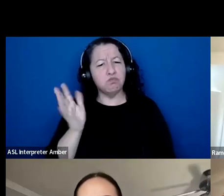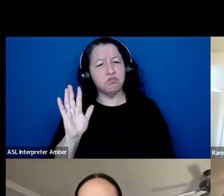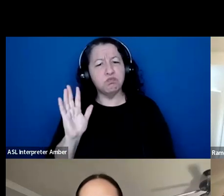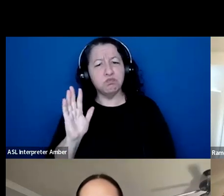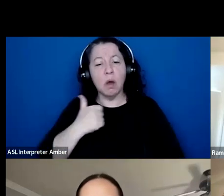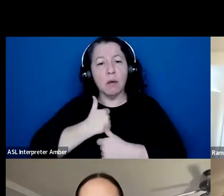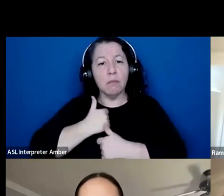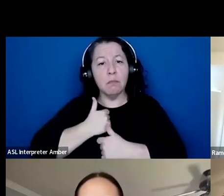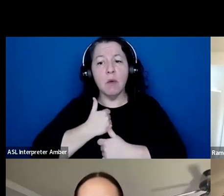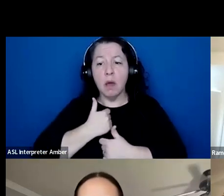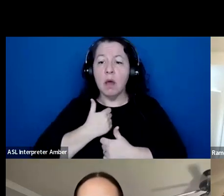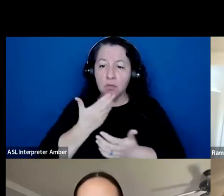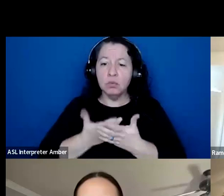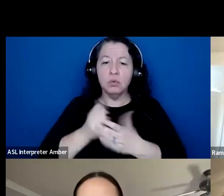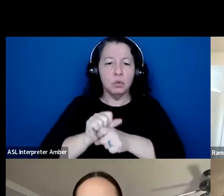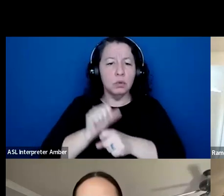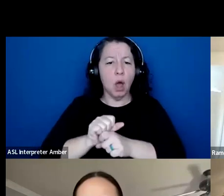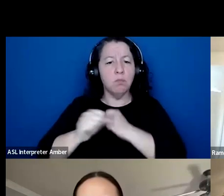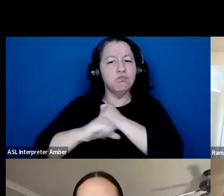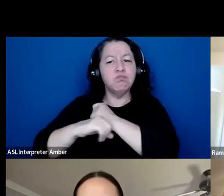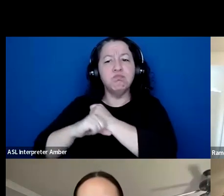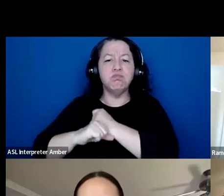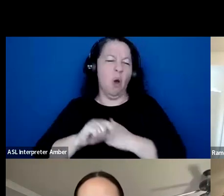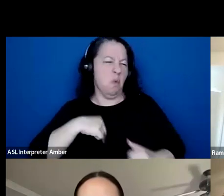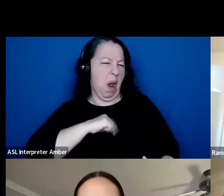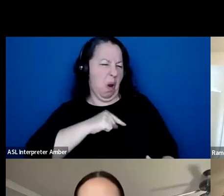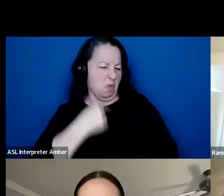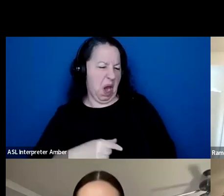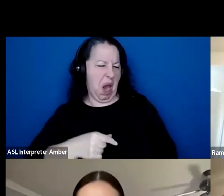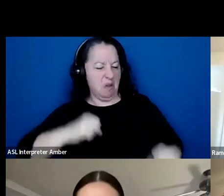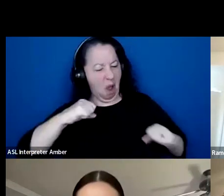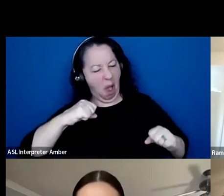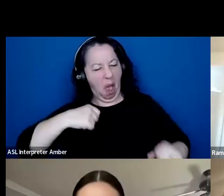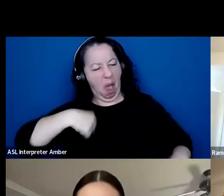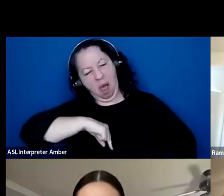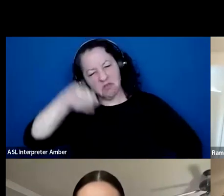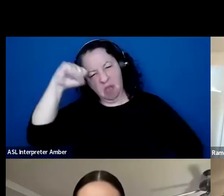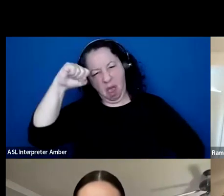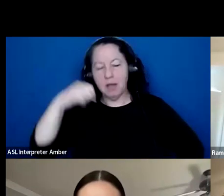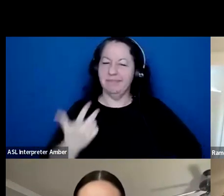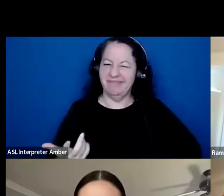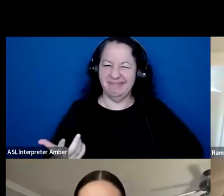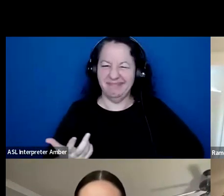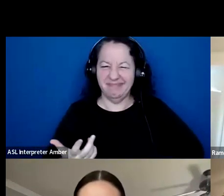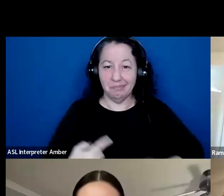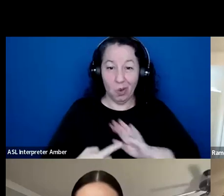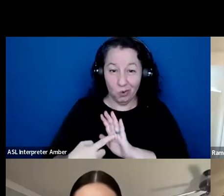really good job advertising how green they're getting. But it's not actually shown up in terms